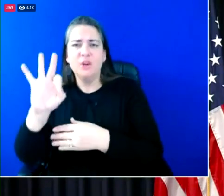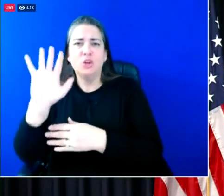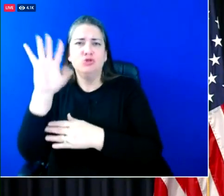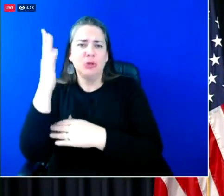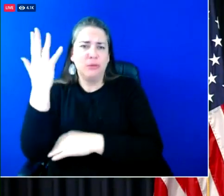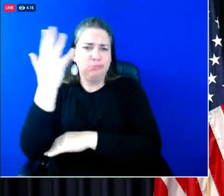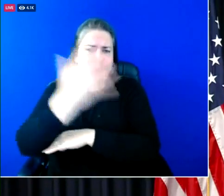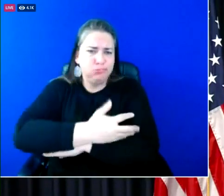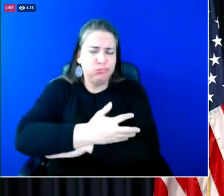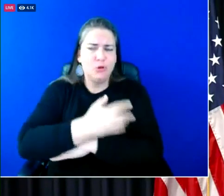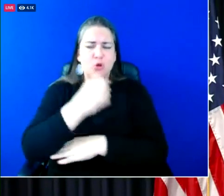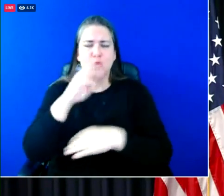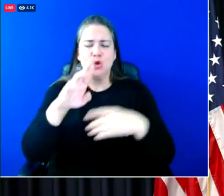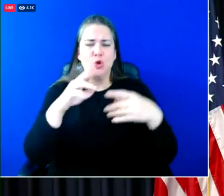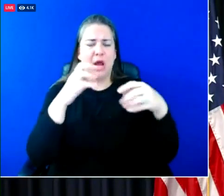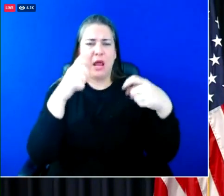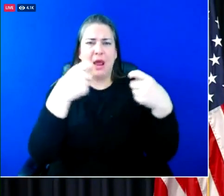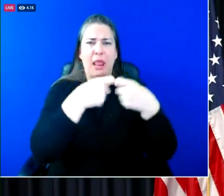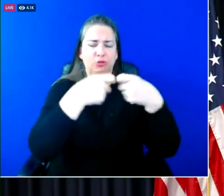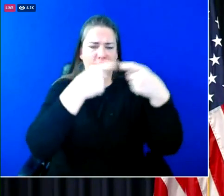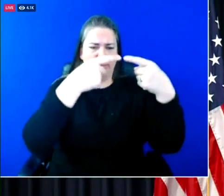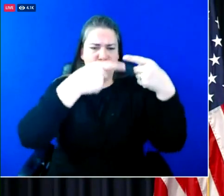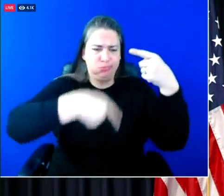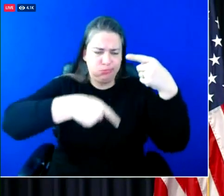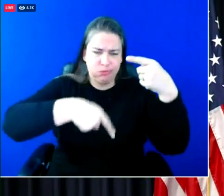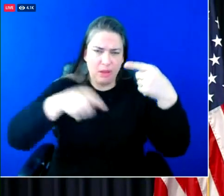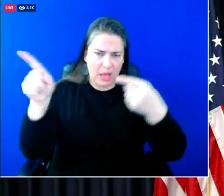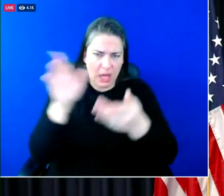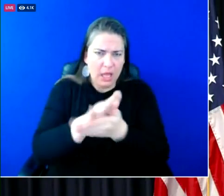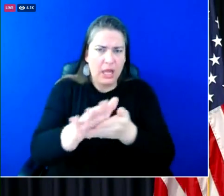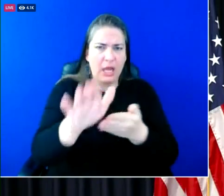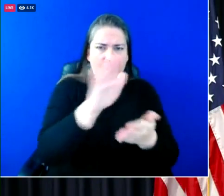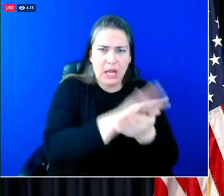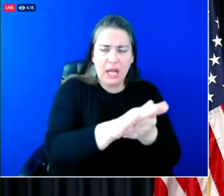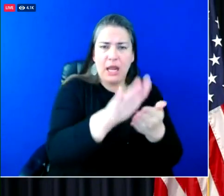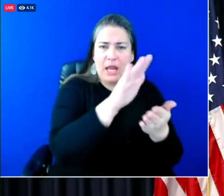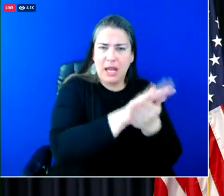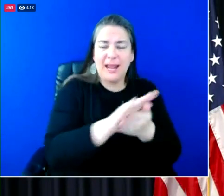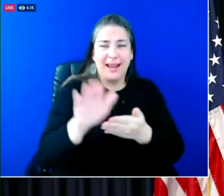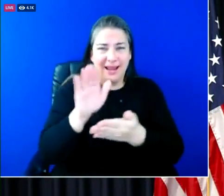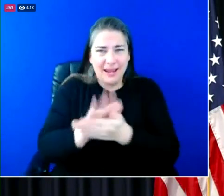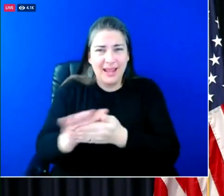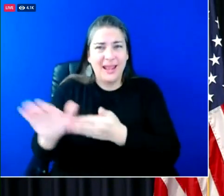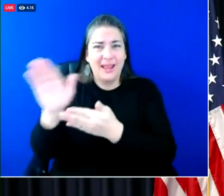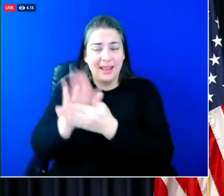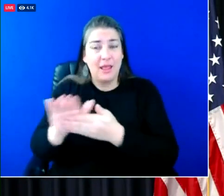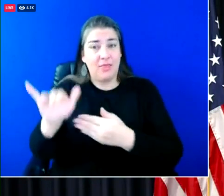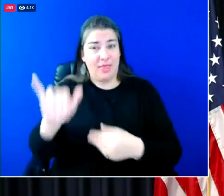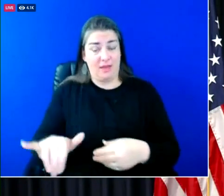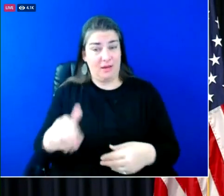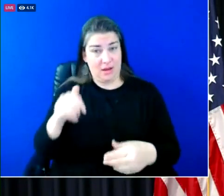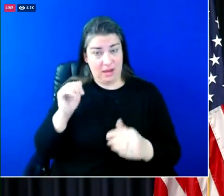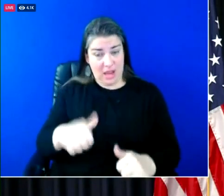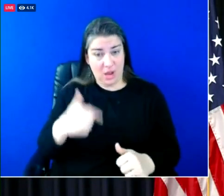power lines, and these types of interruptions can further delay our ability to respond to the weather impacts on the roads.